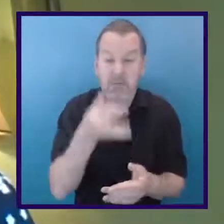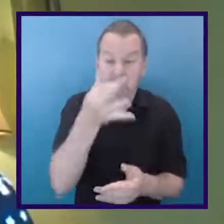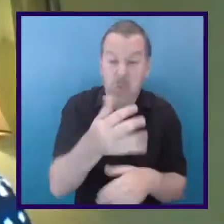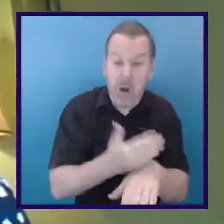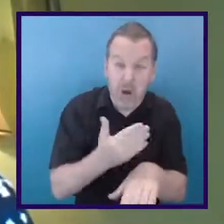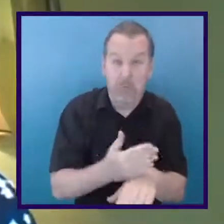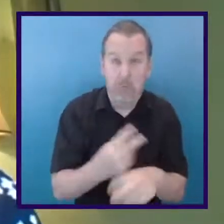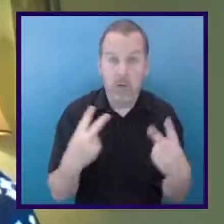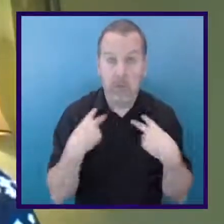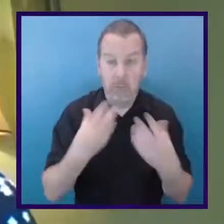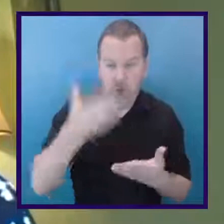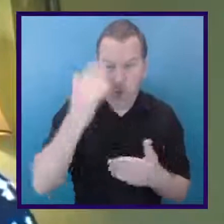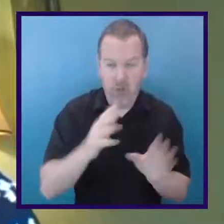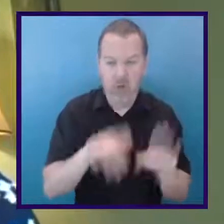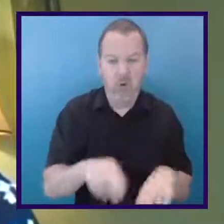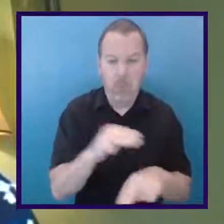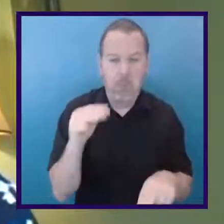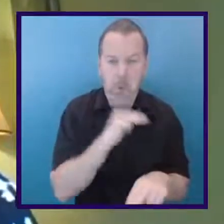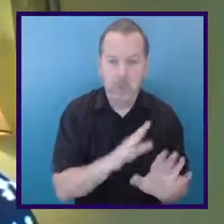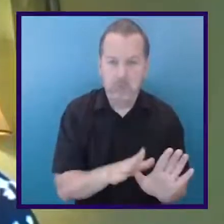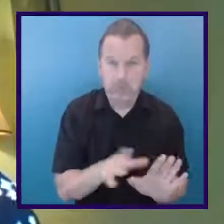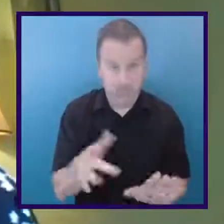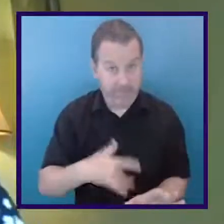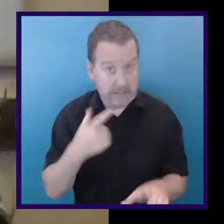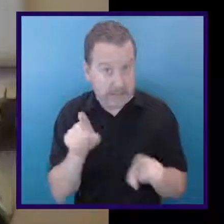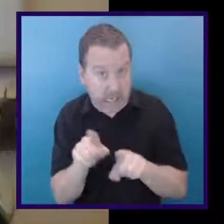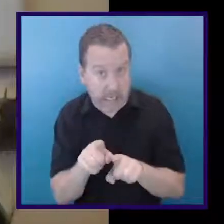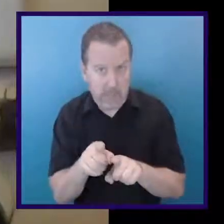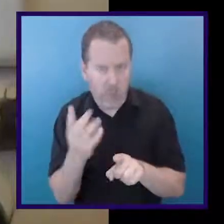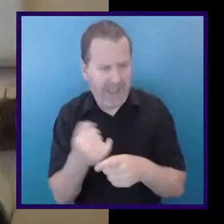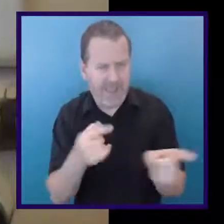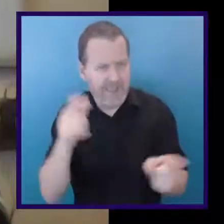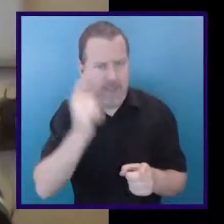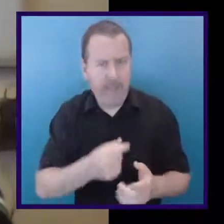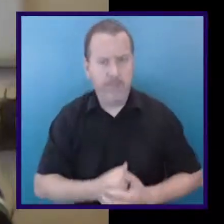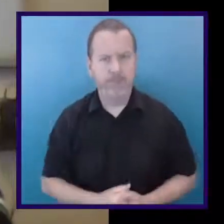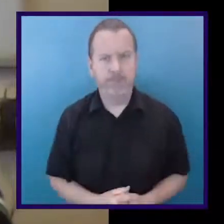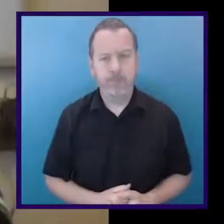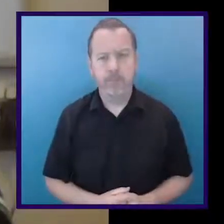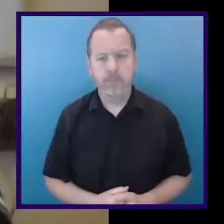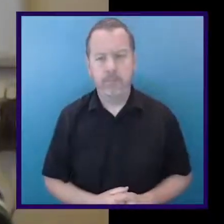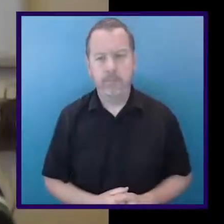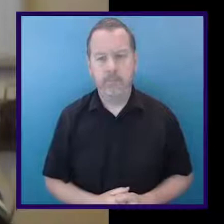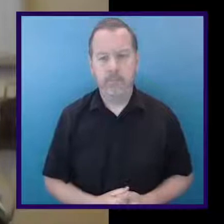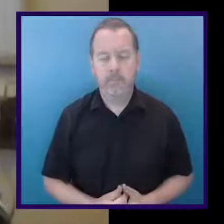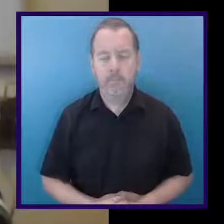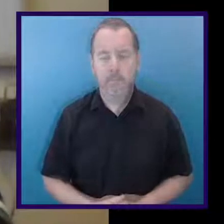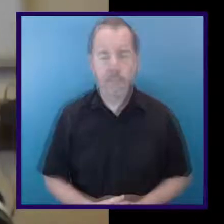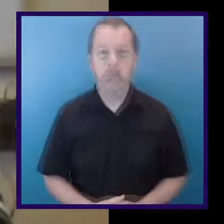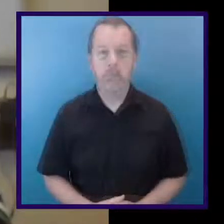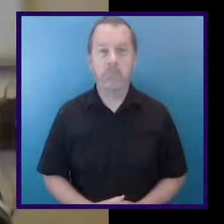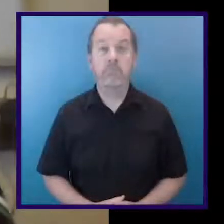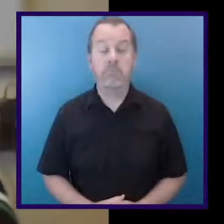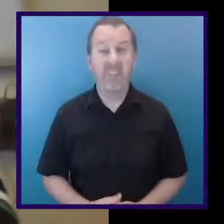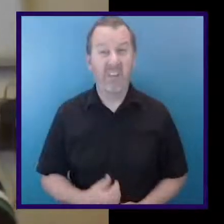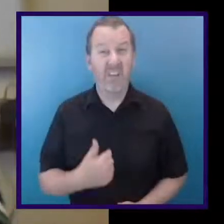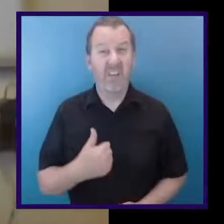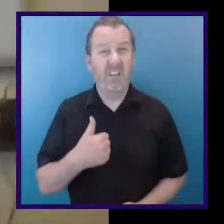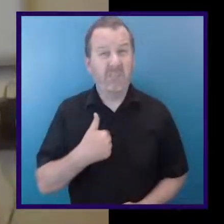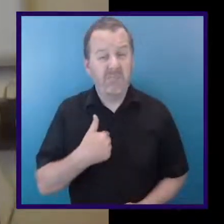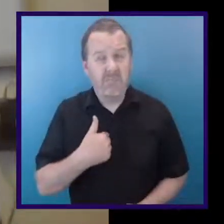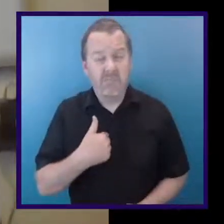And if that's the case, what, why do you think pupils feel like that.